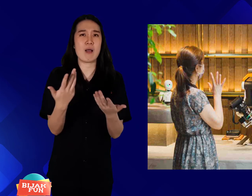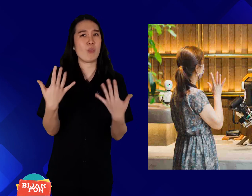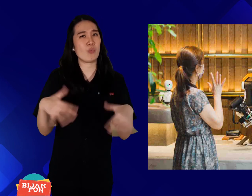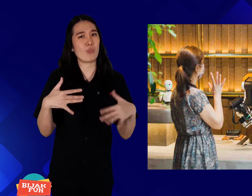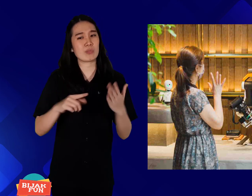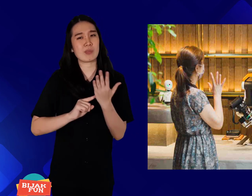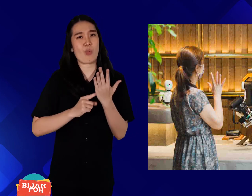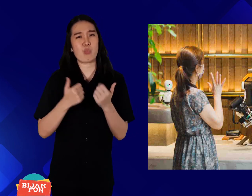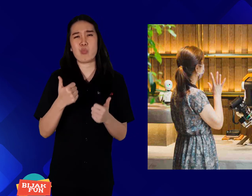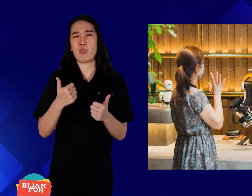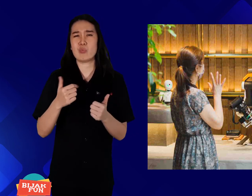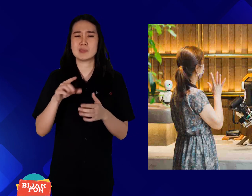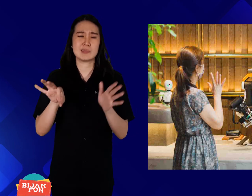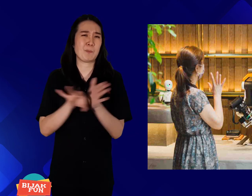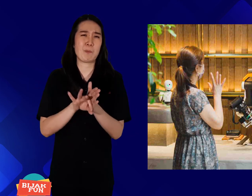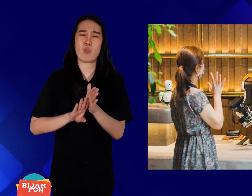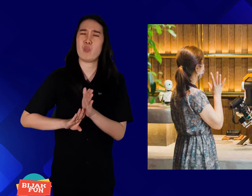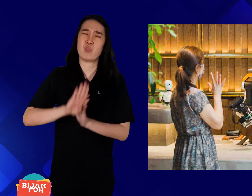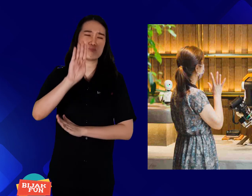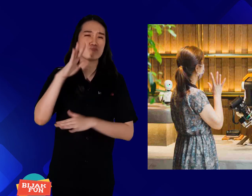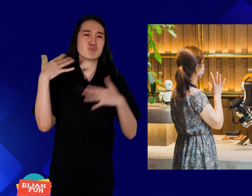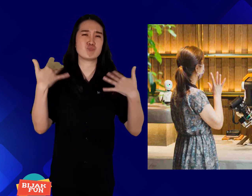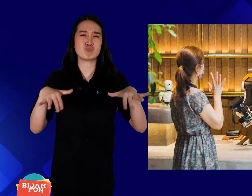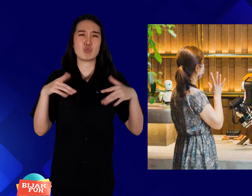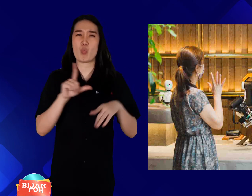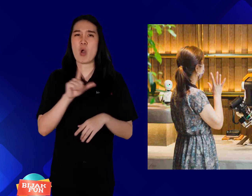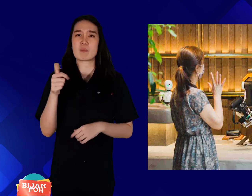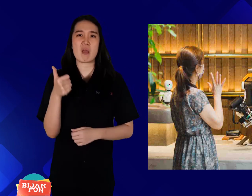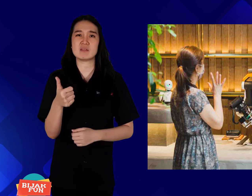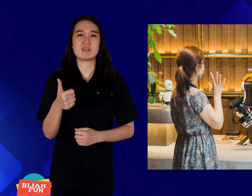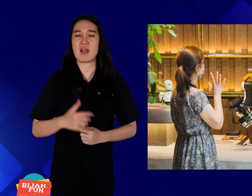Wow Japanese technology is amazing!